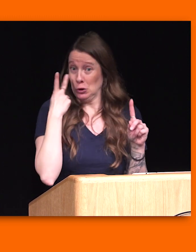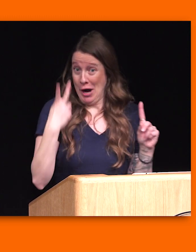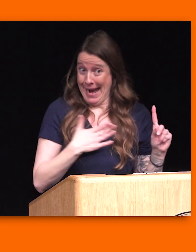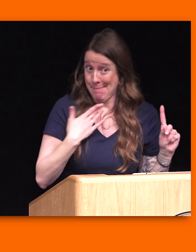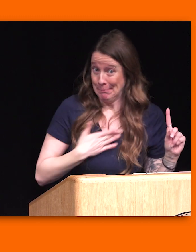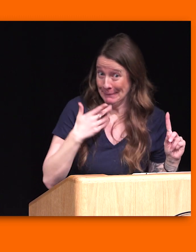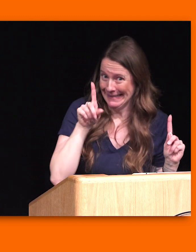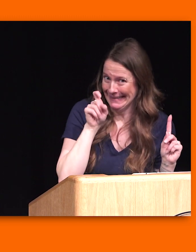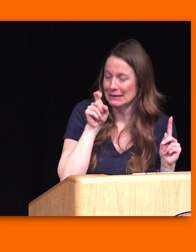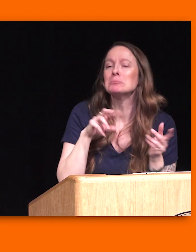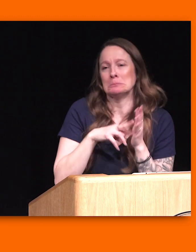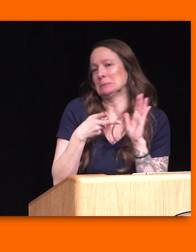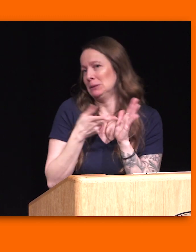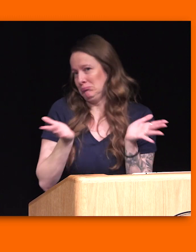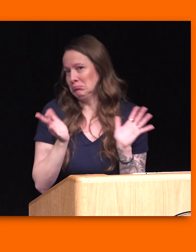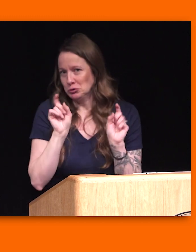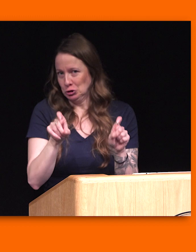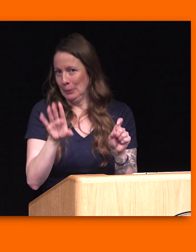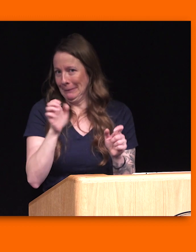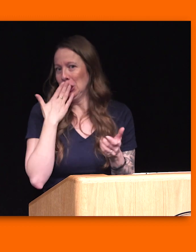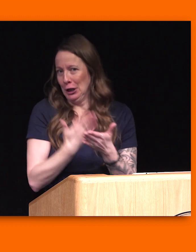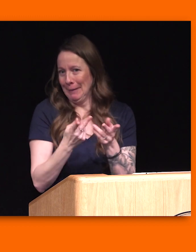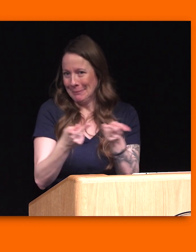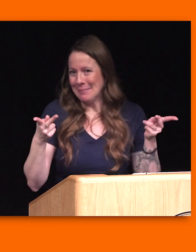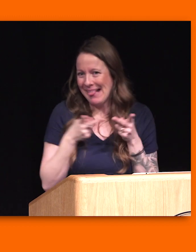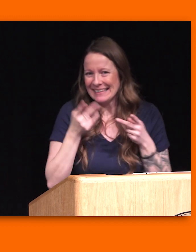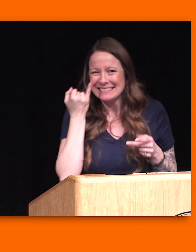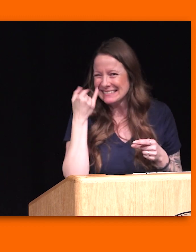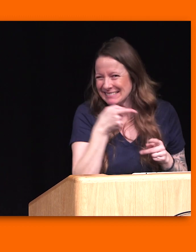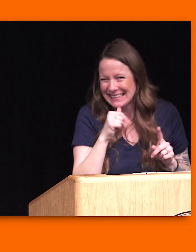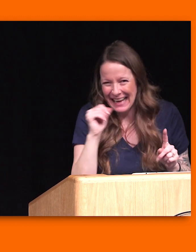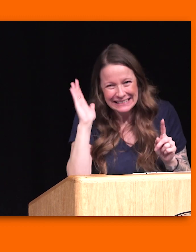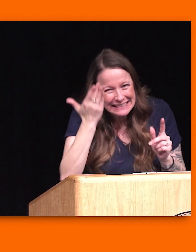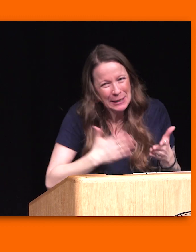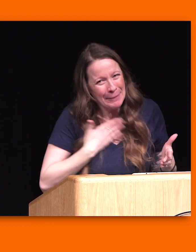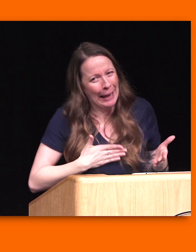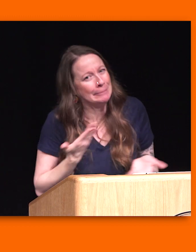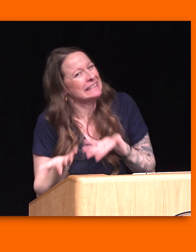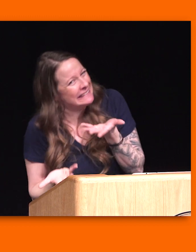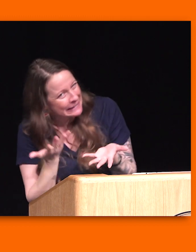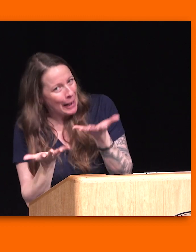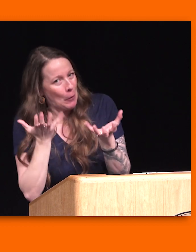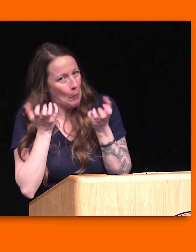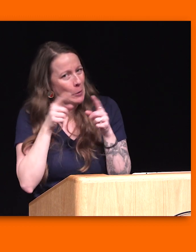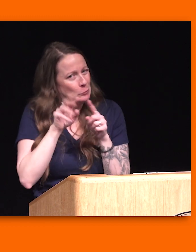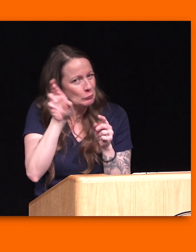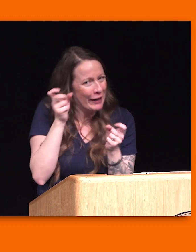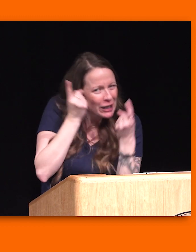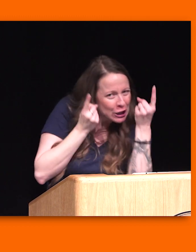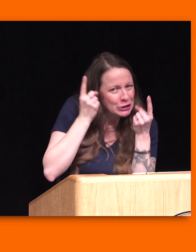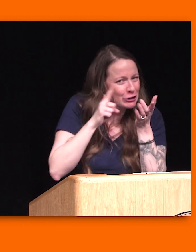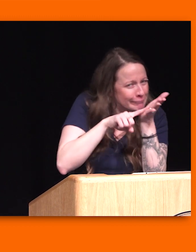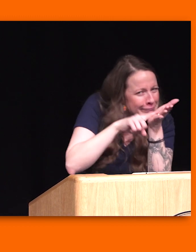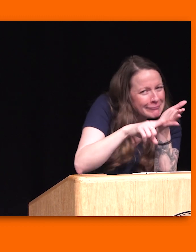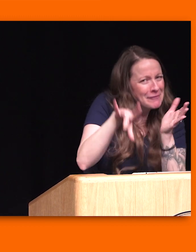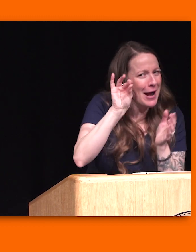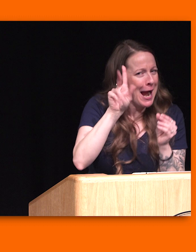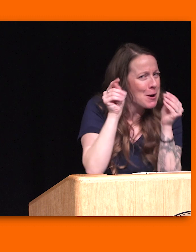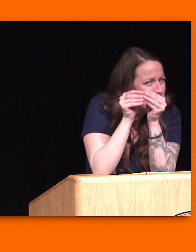that you check whether the faculty and students seem happy. You know, does it seem like a positive place? If they don't seem happy, then you may want to reconsider